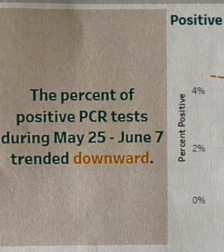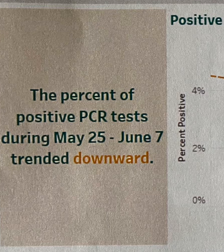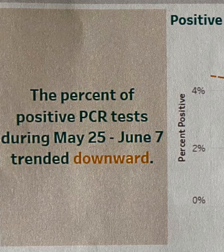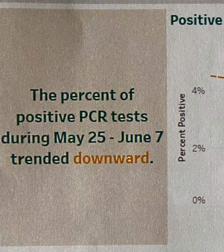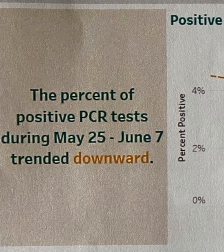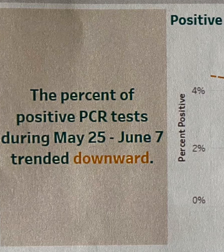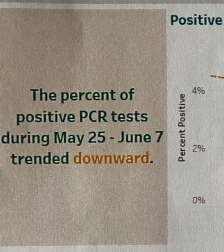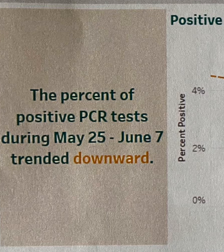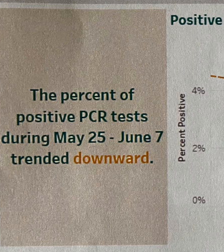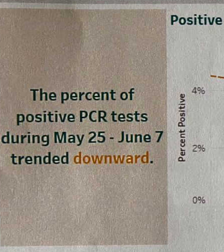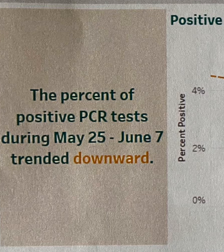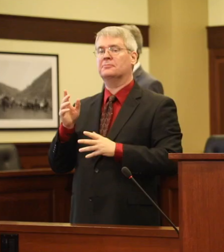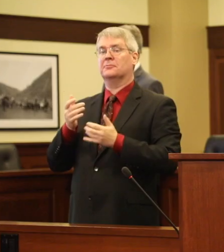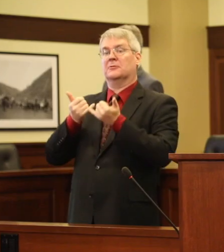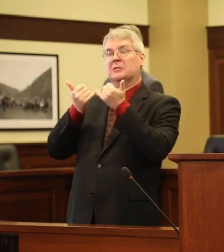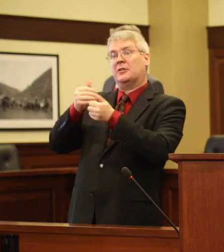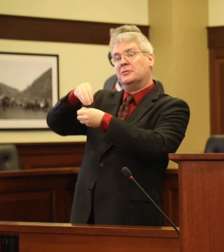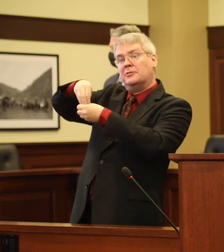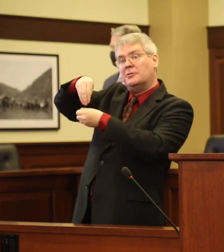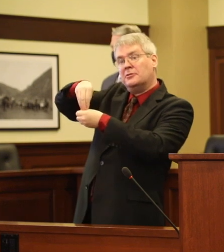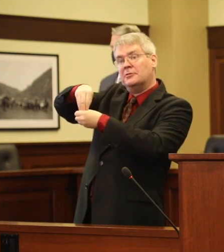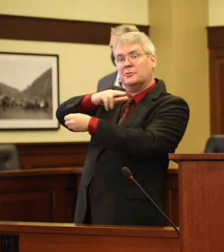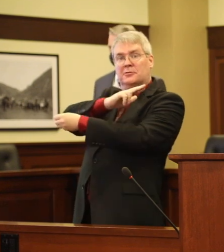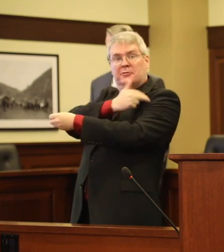disease out there that we are not detecting. We still have a ways to go with testing.